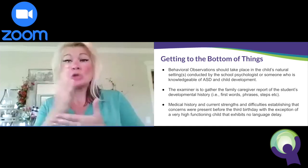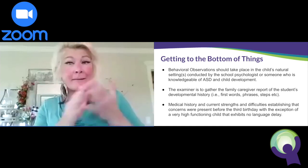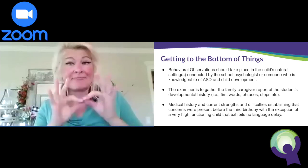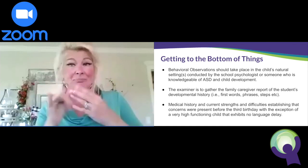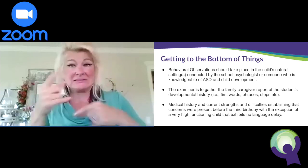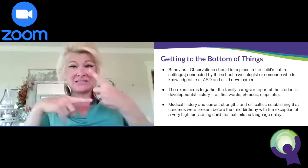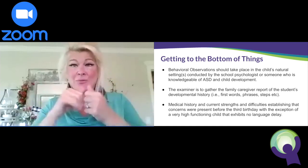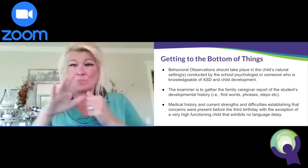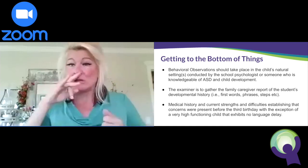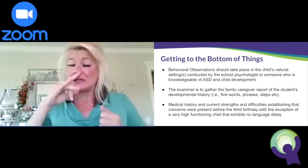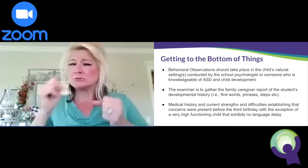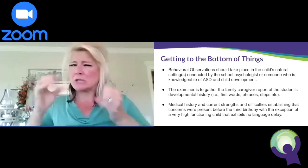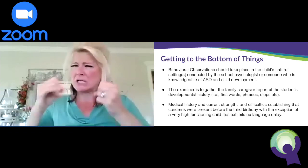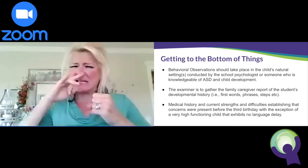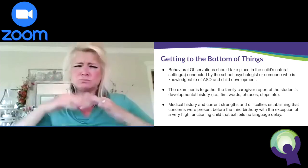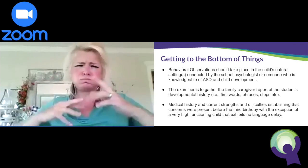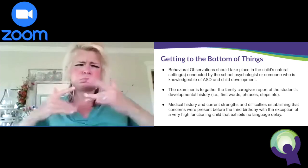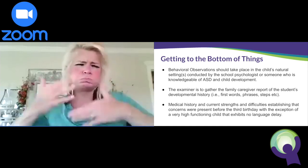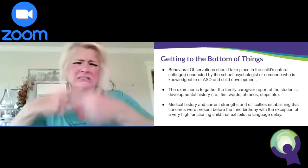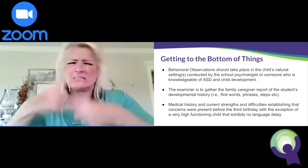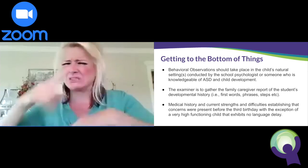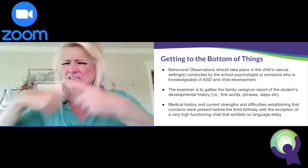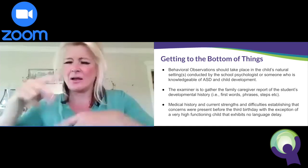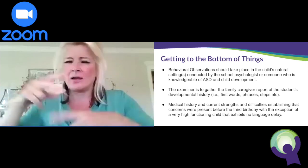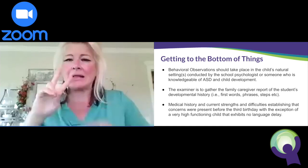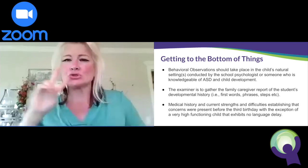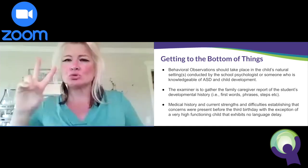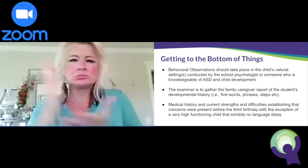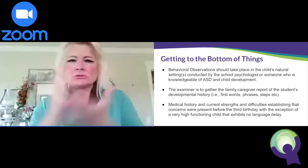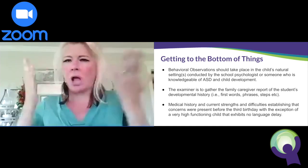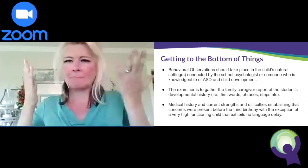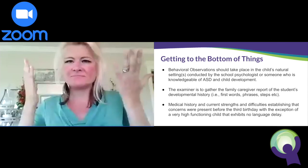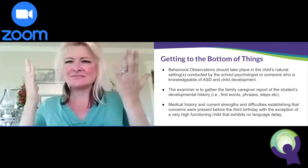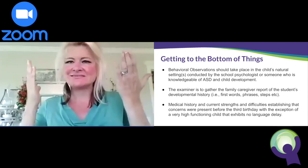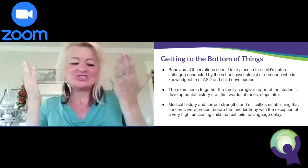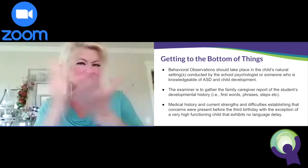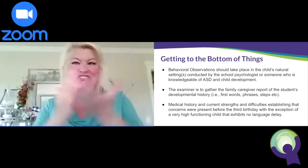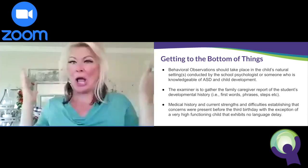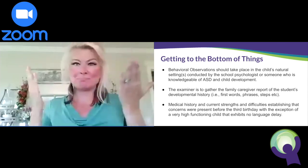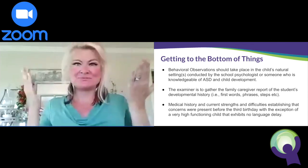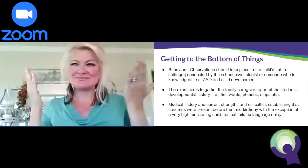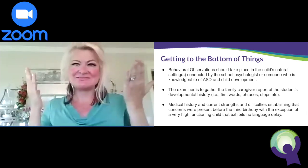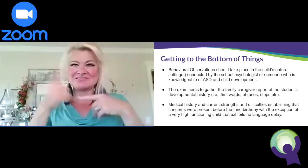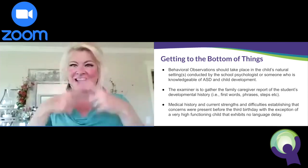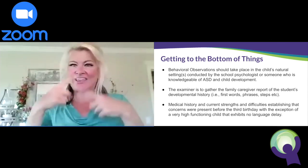that you have really I've seen some families that sign with their kids and they're really taking off and at two they stop.